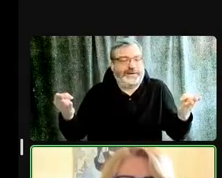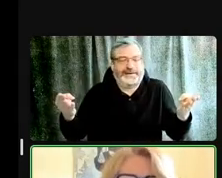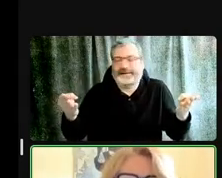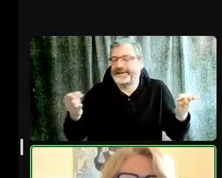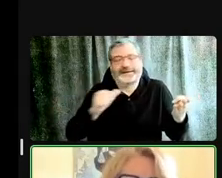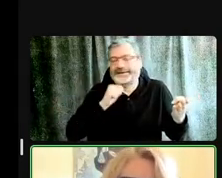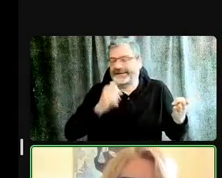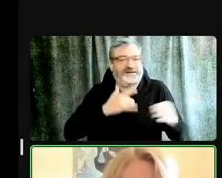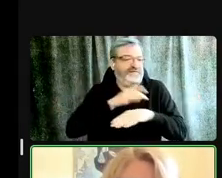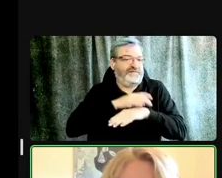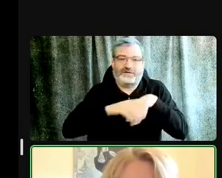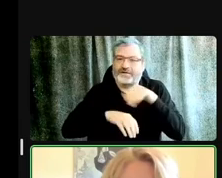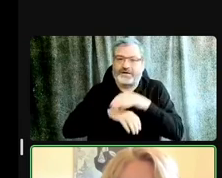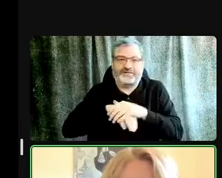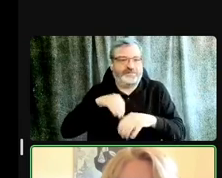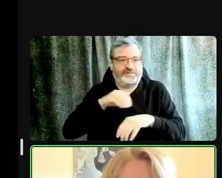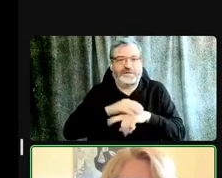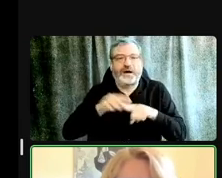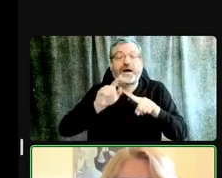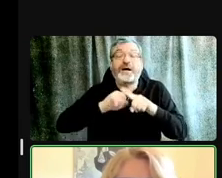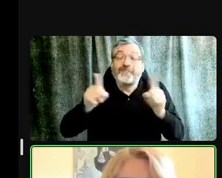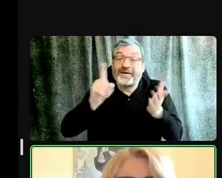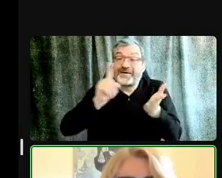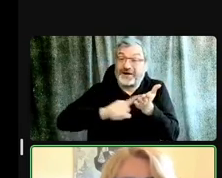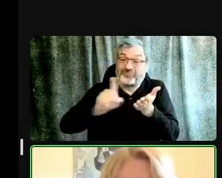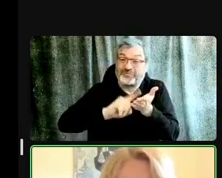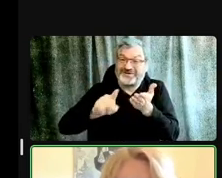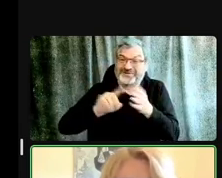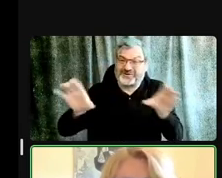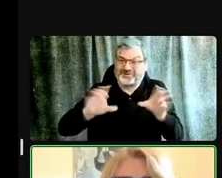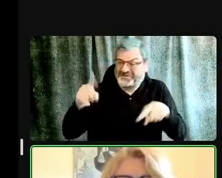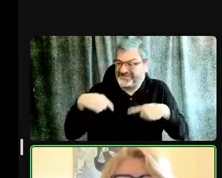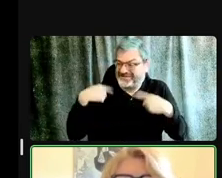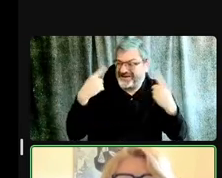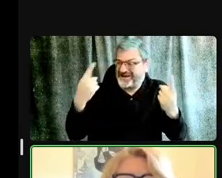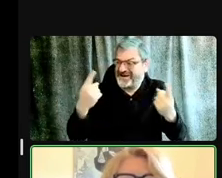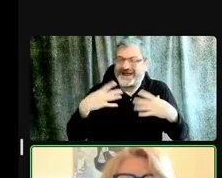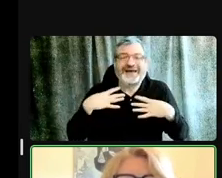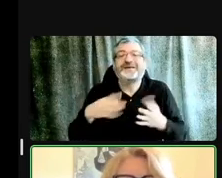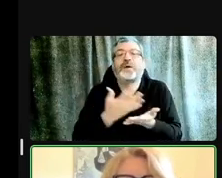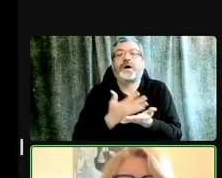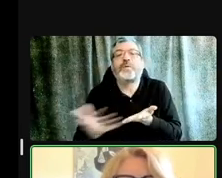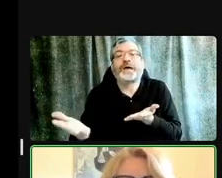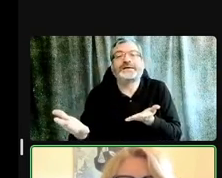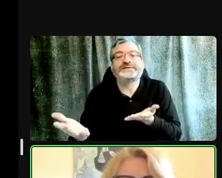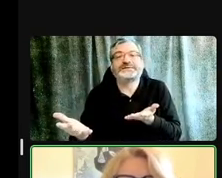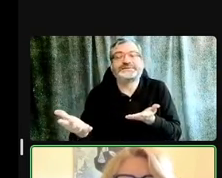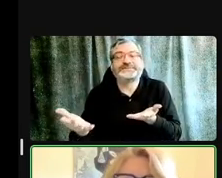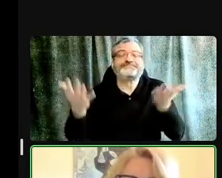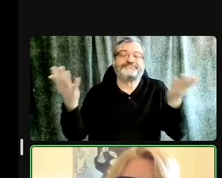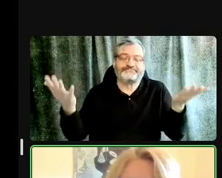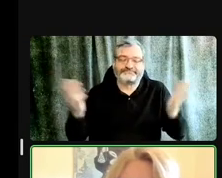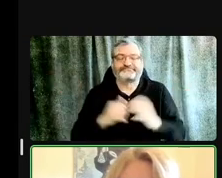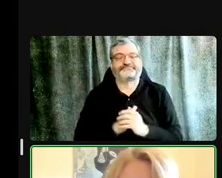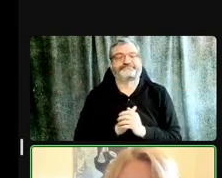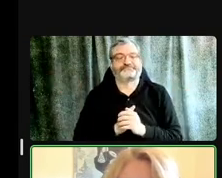But I didn't want the research we had done to go to waste. So I started looking through some